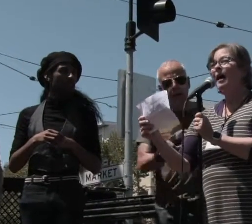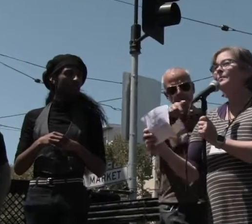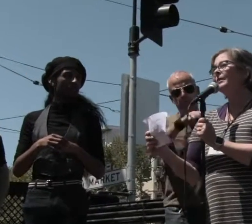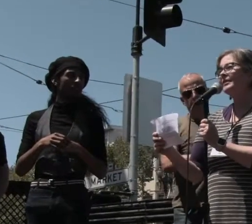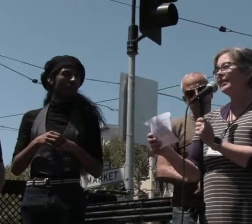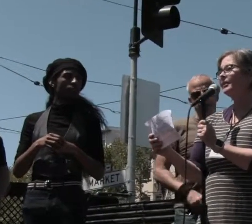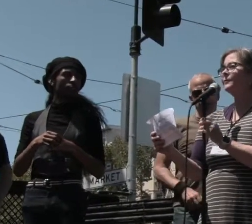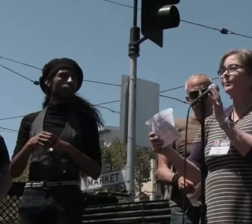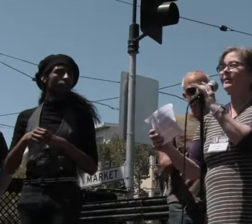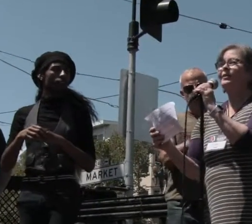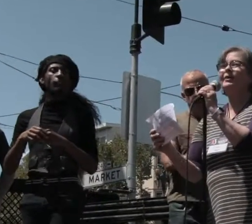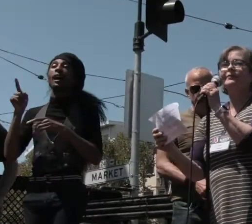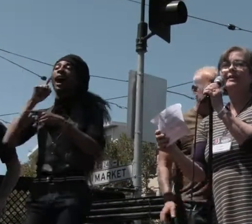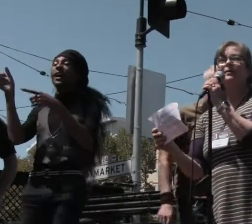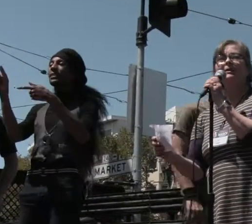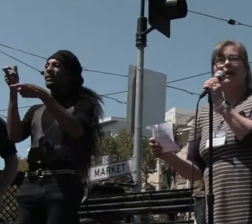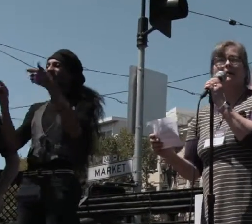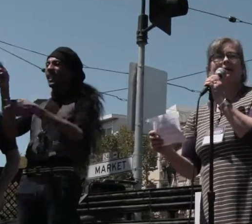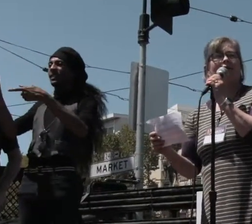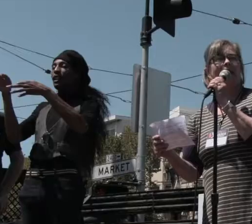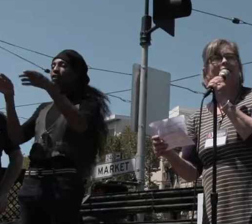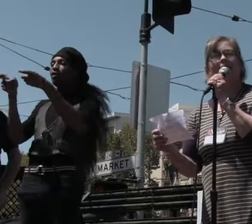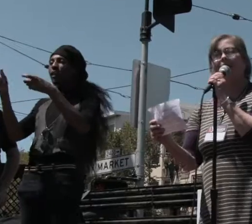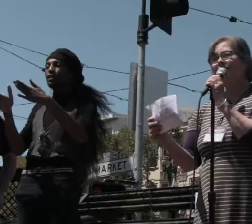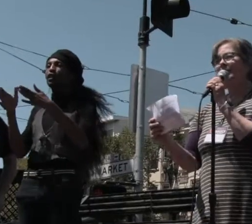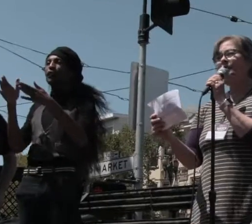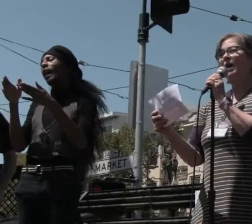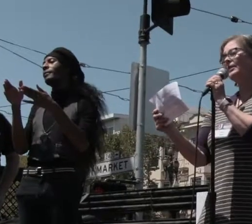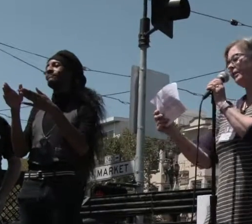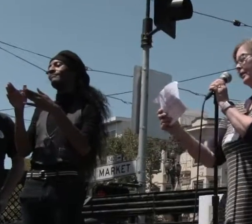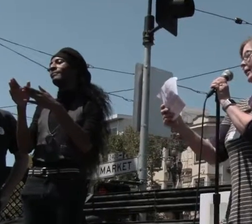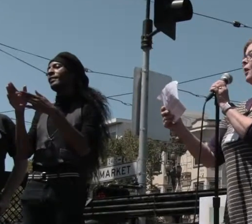I'm the executive director of Disability Rights Education & Defense Fund